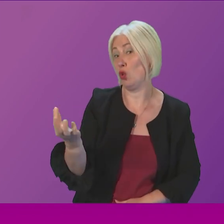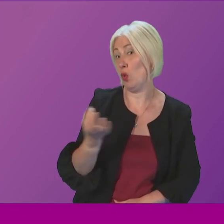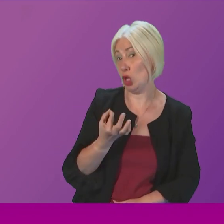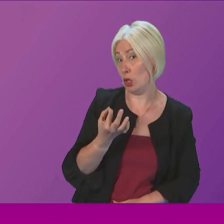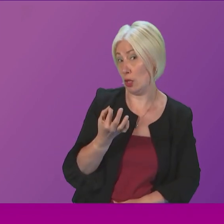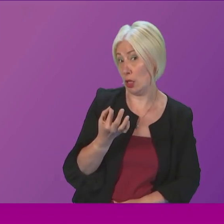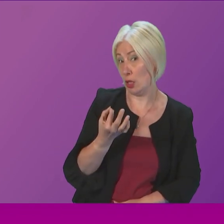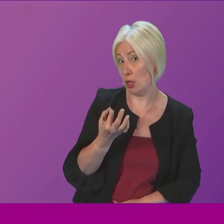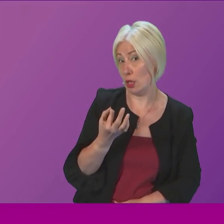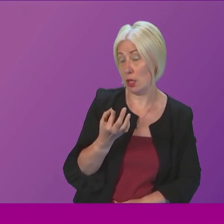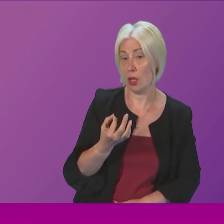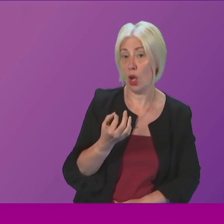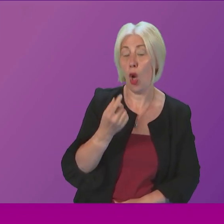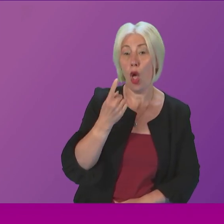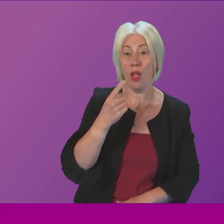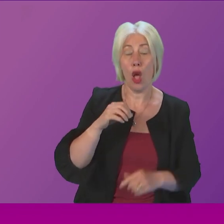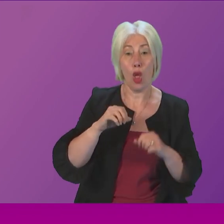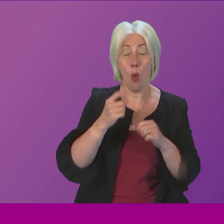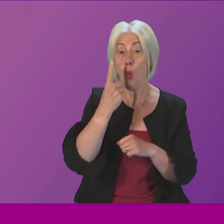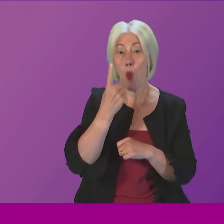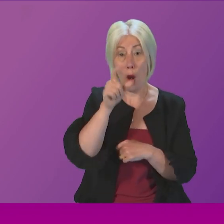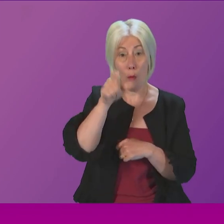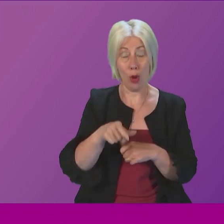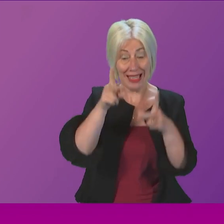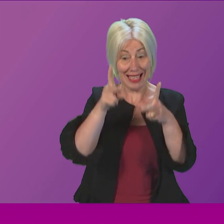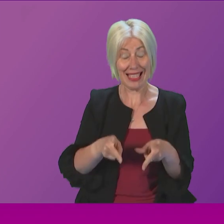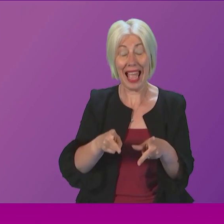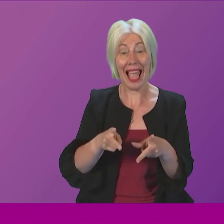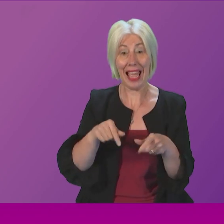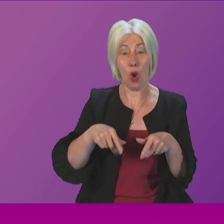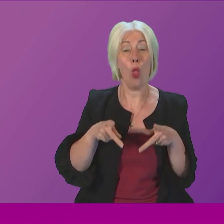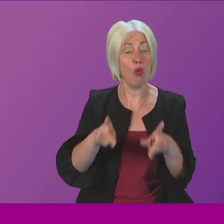a single loss of life on our roads is not acceptable.